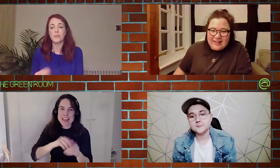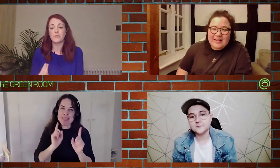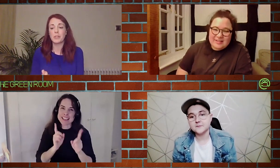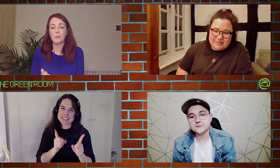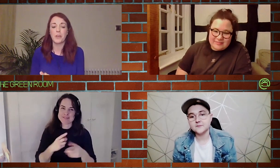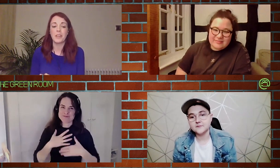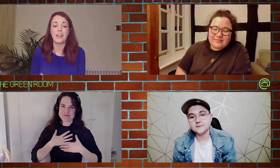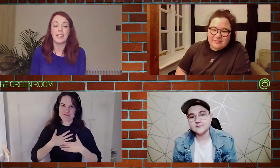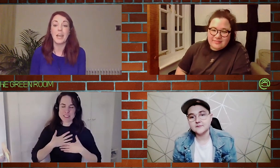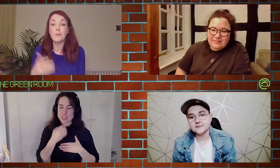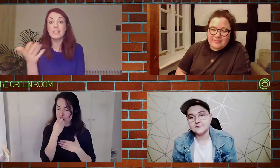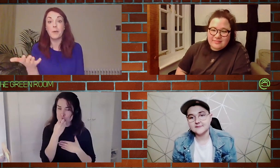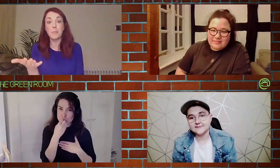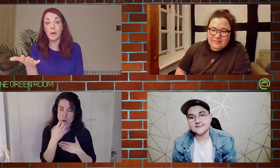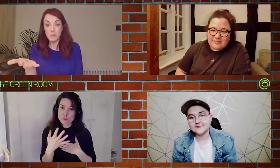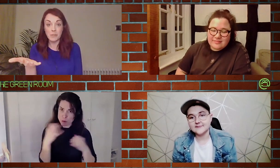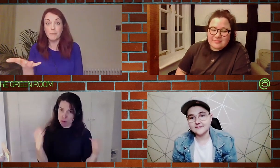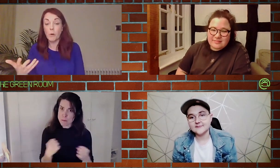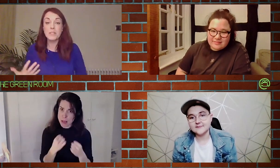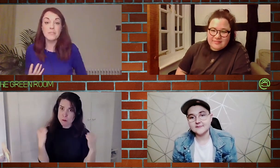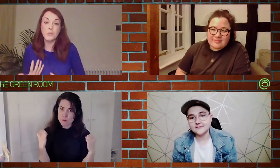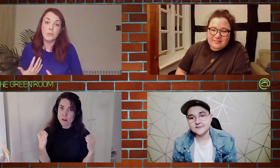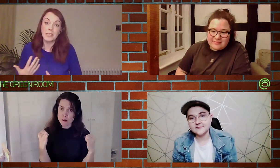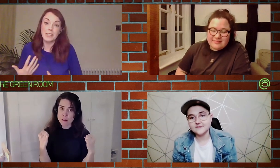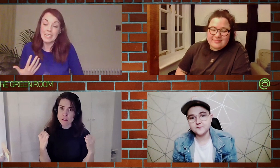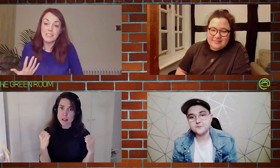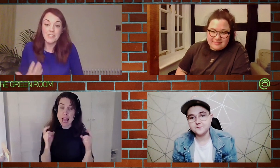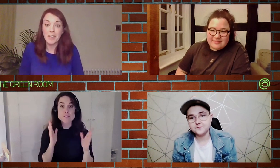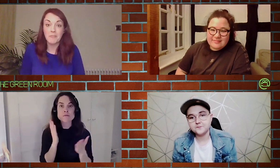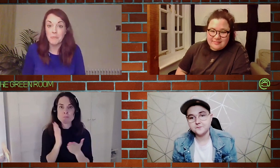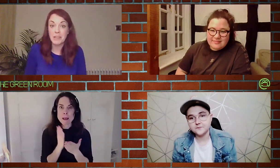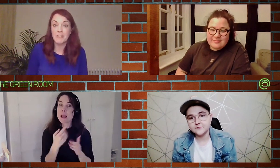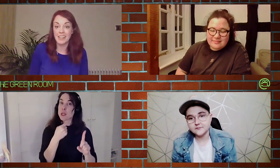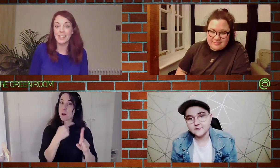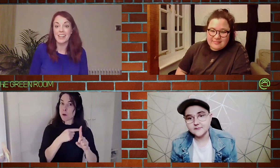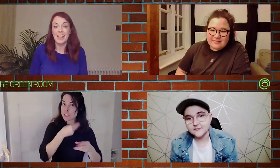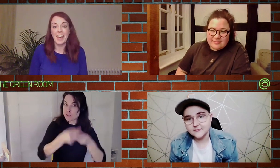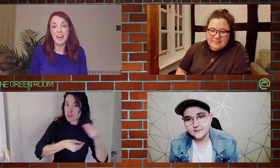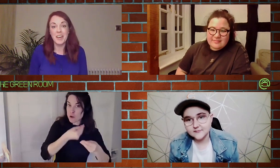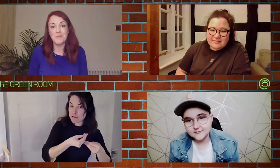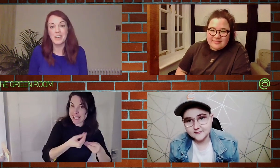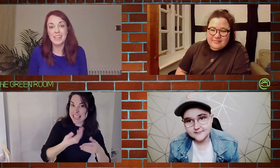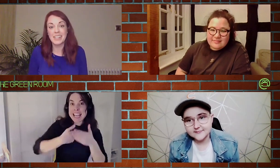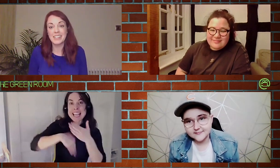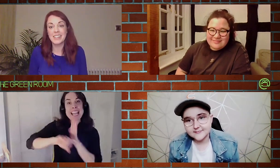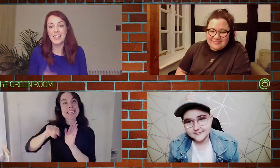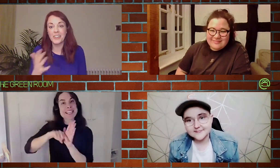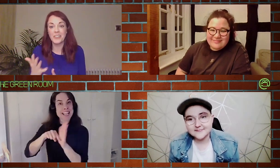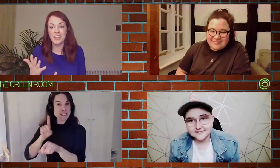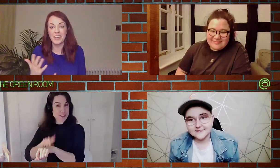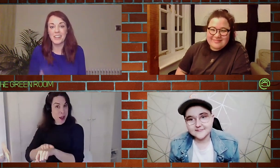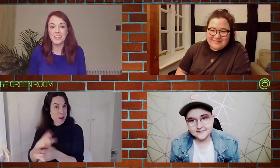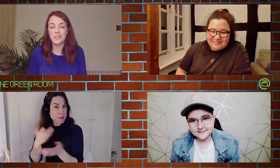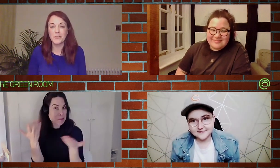really poignant and it was a positive story and a negative time for me if you like. And thank you for that. It's really